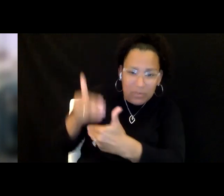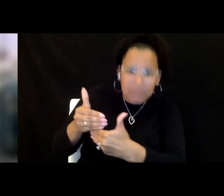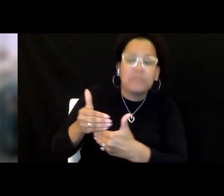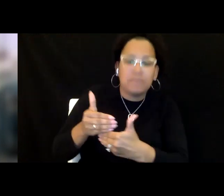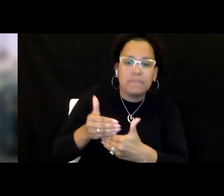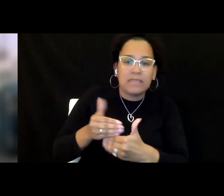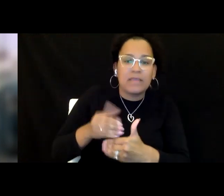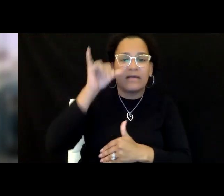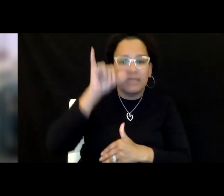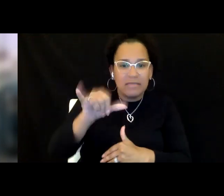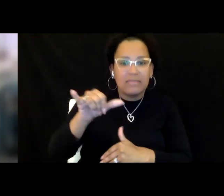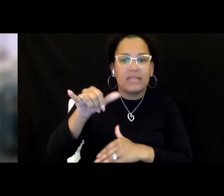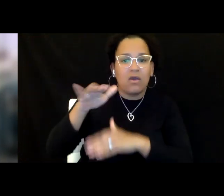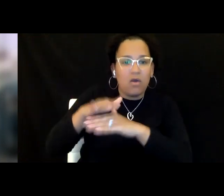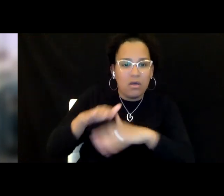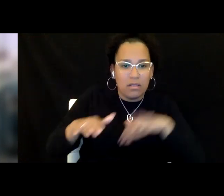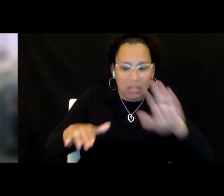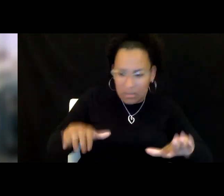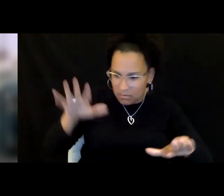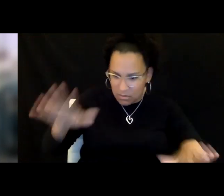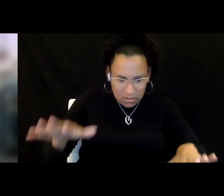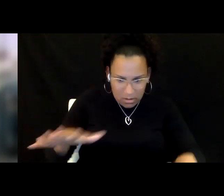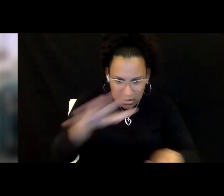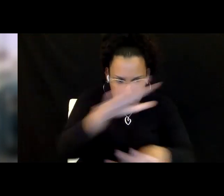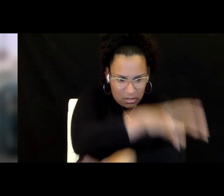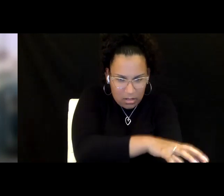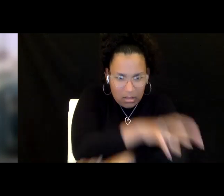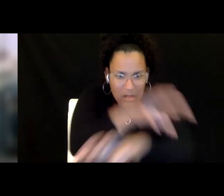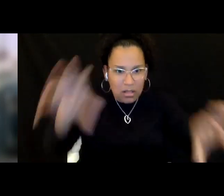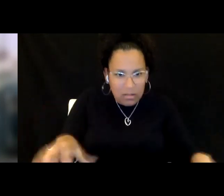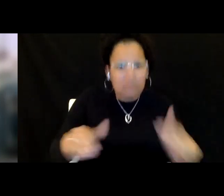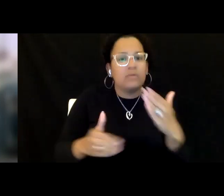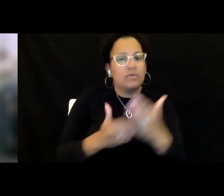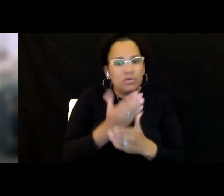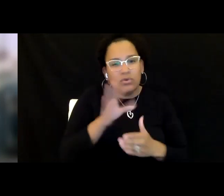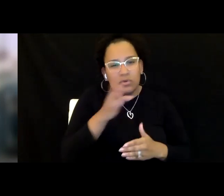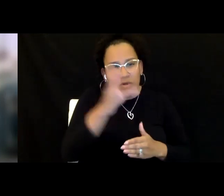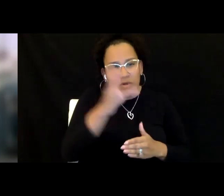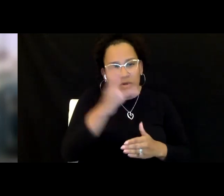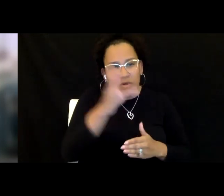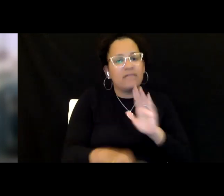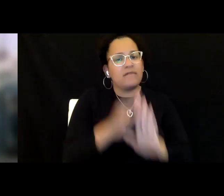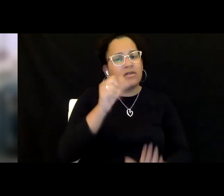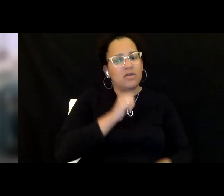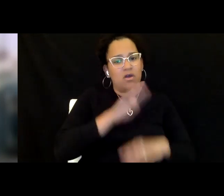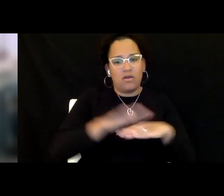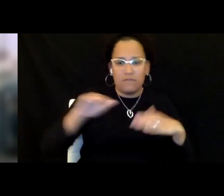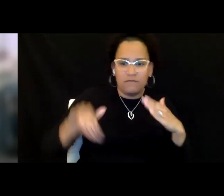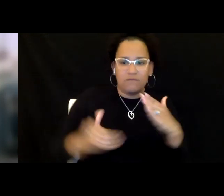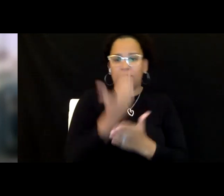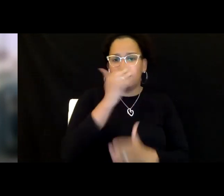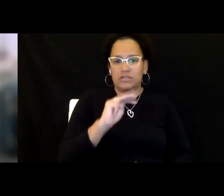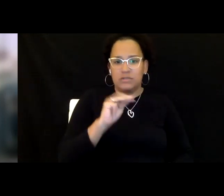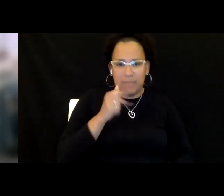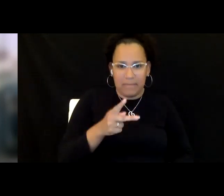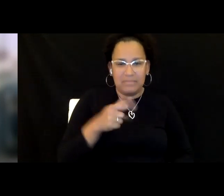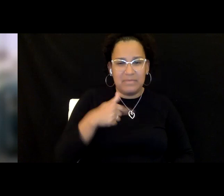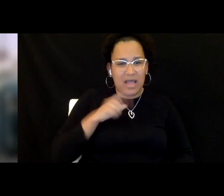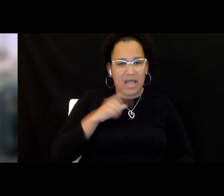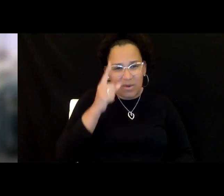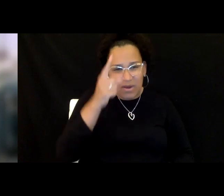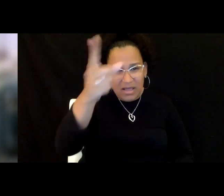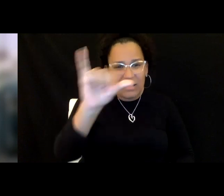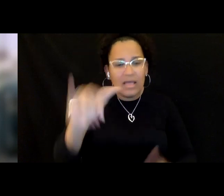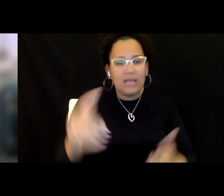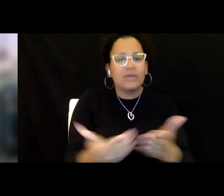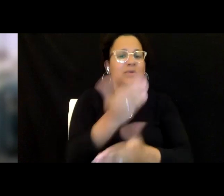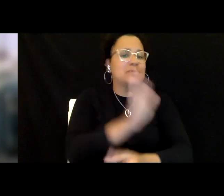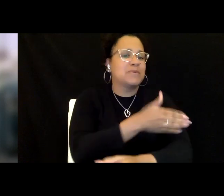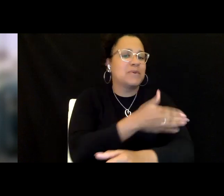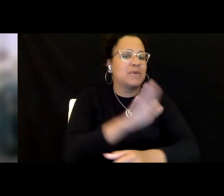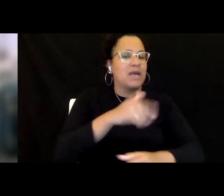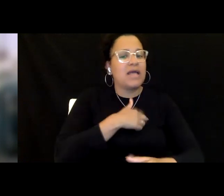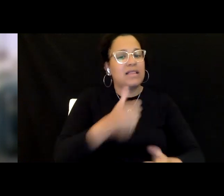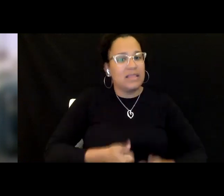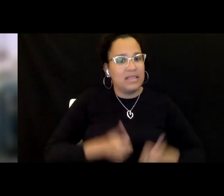Tate N. Oquendo: That overlap of left and right there is a new direction where we can find ourselves on a fresh map reach across the distance like a new note and live witness to what came before.